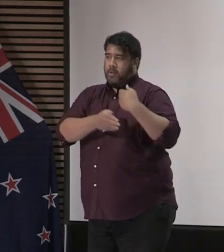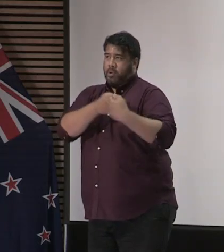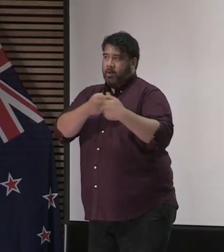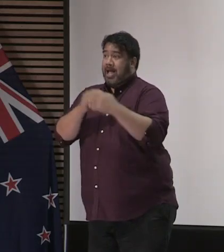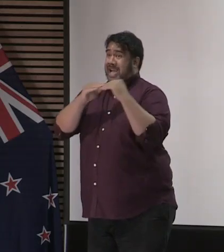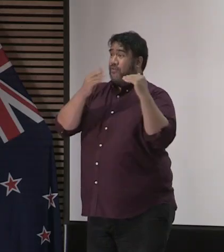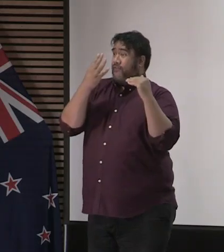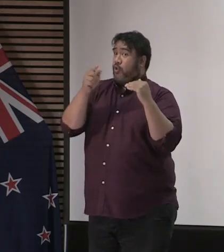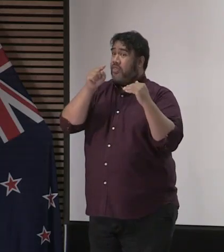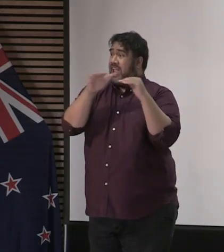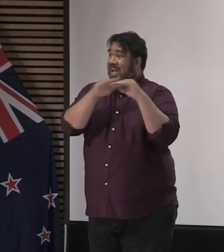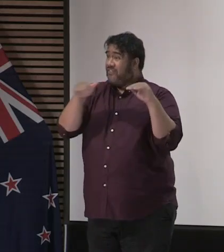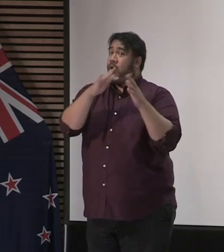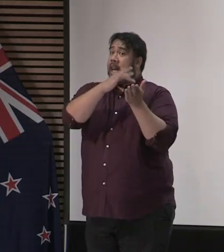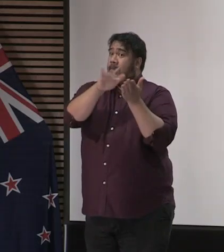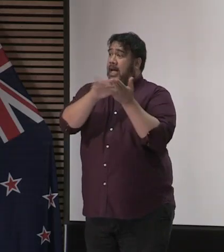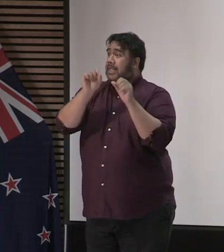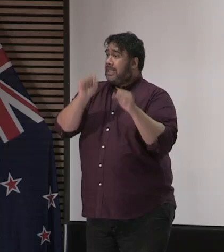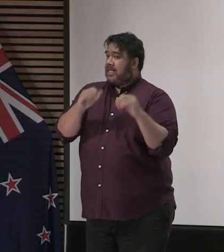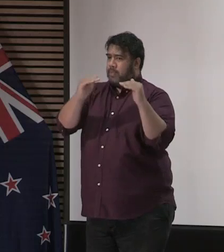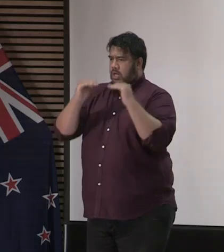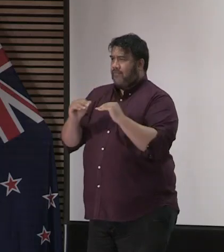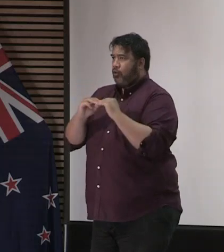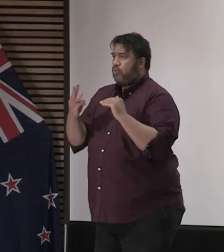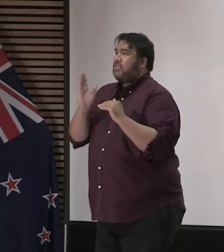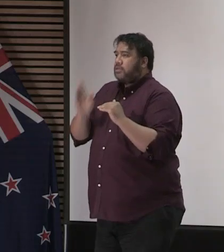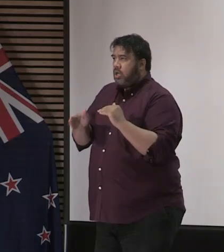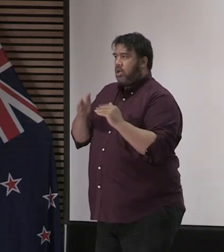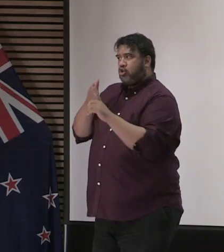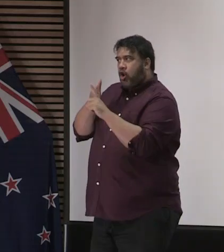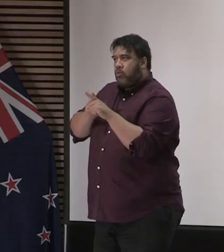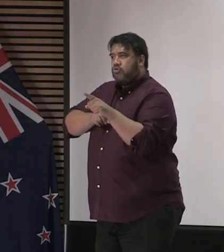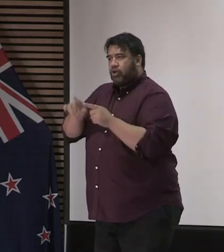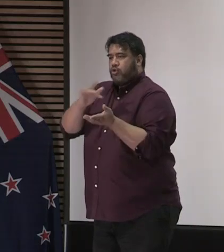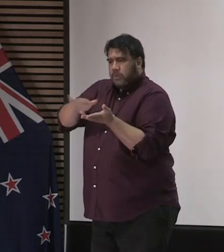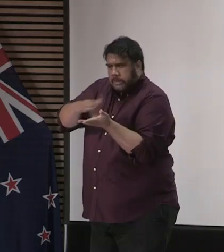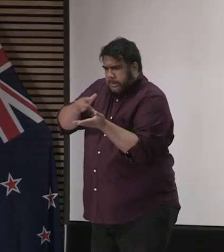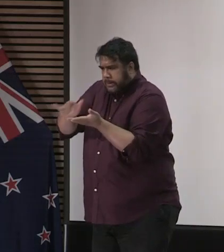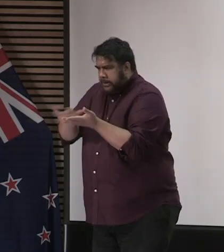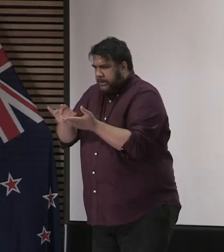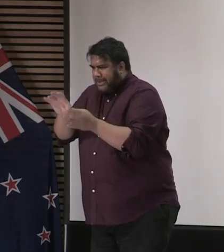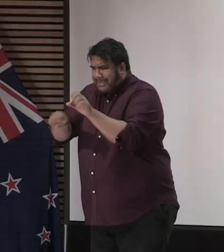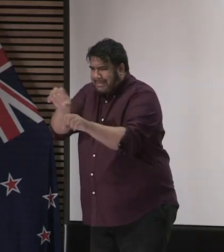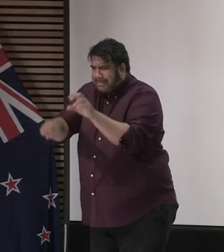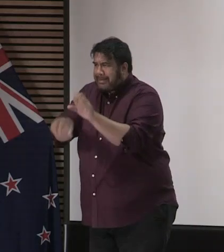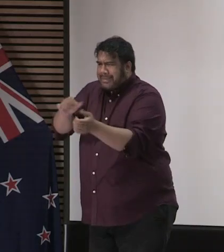a point in time. We've got to the end of Alert Level 4,